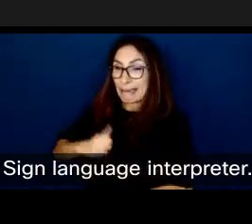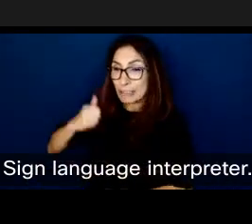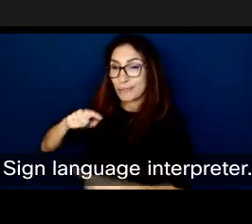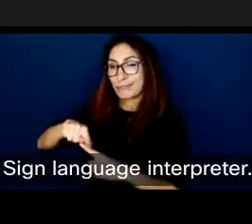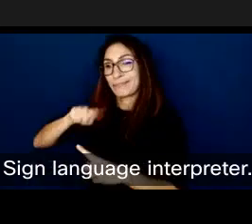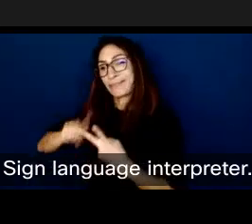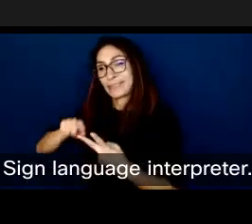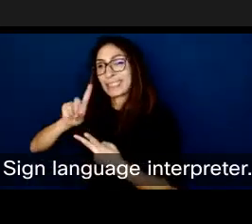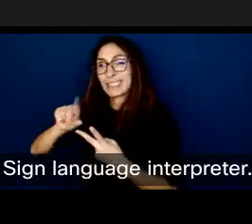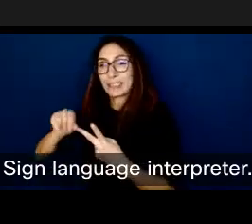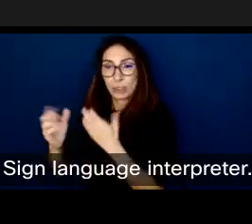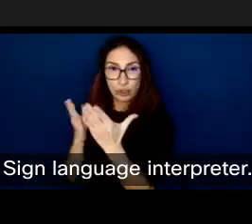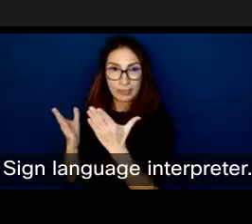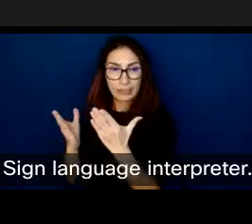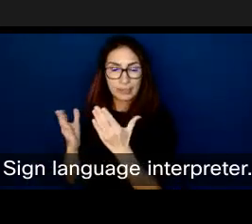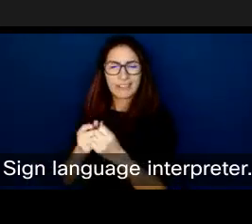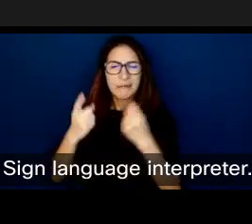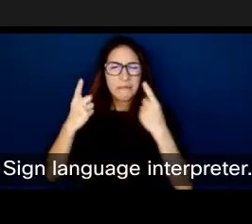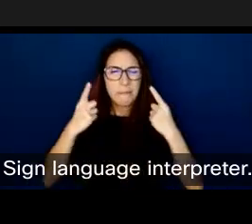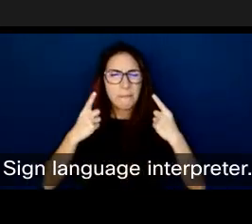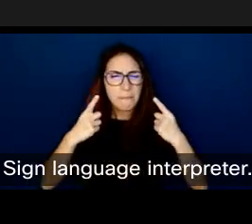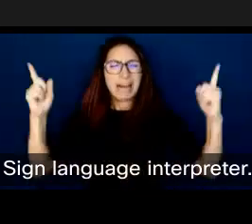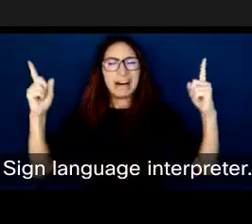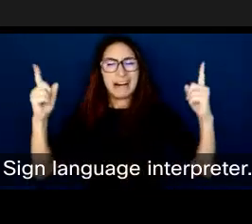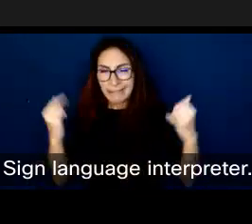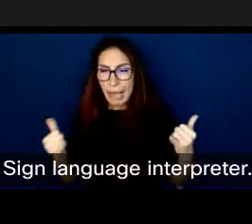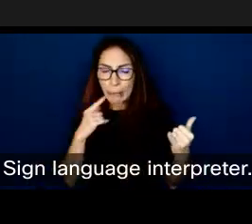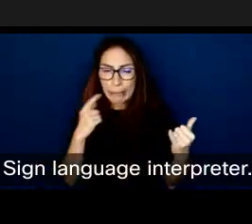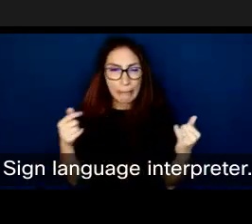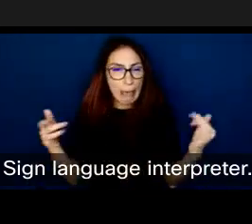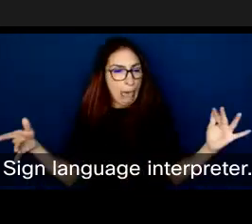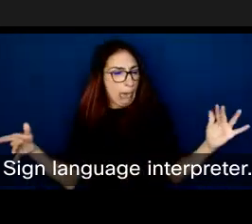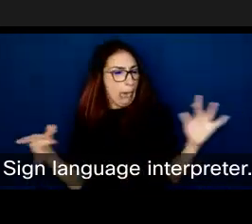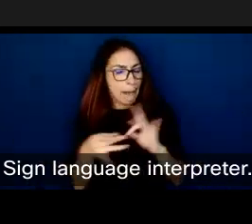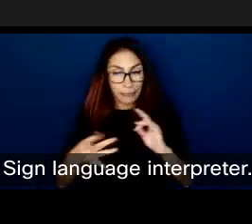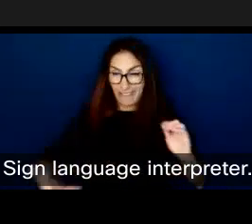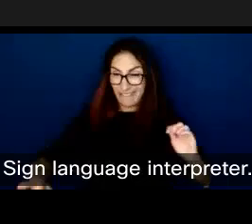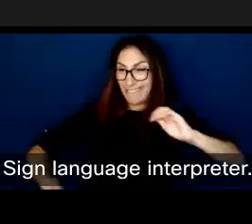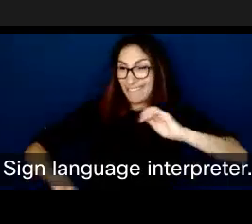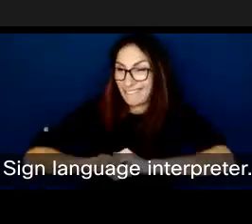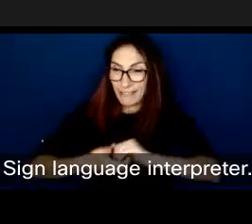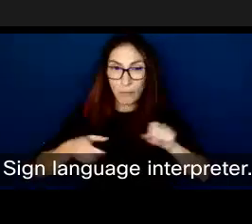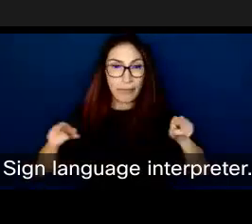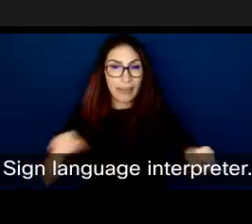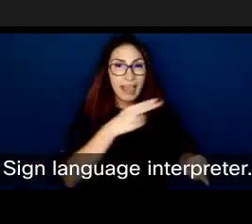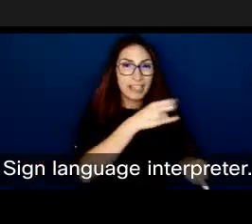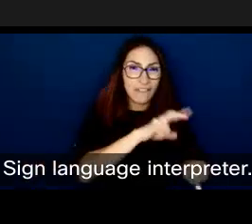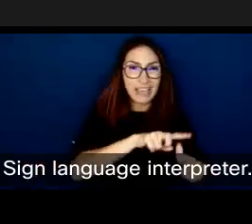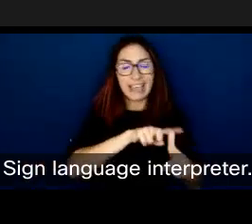between the HIV community and the aging community and the disability community. For a very very long time, we've kind of